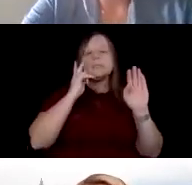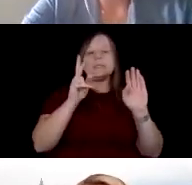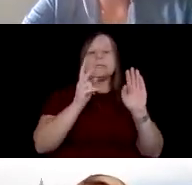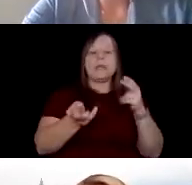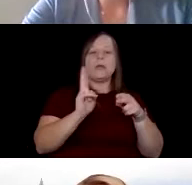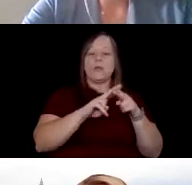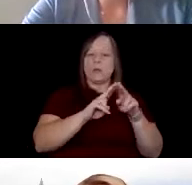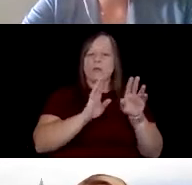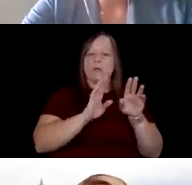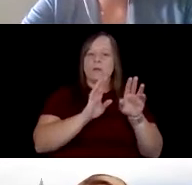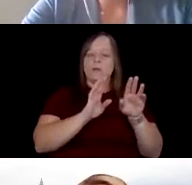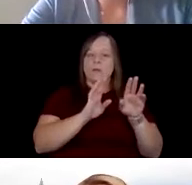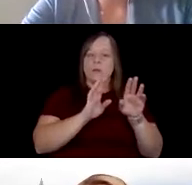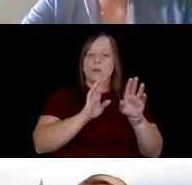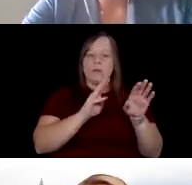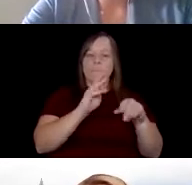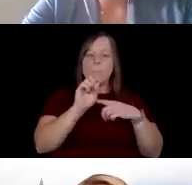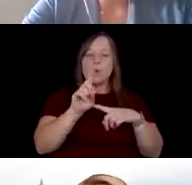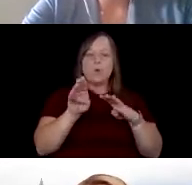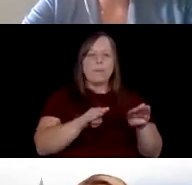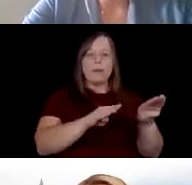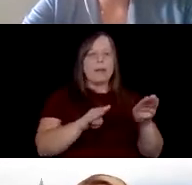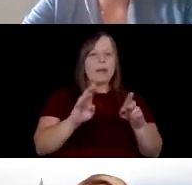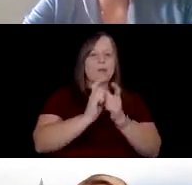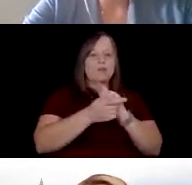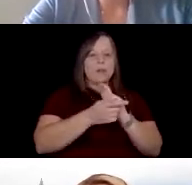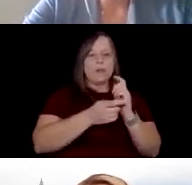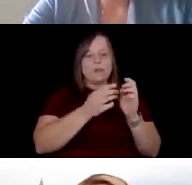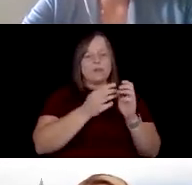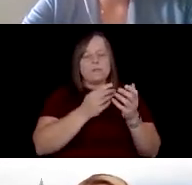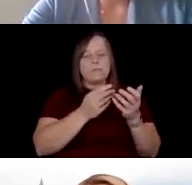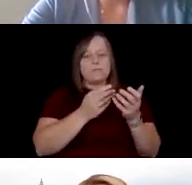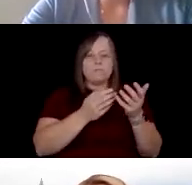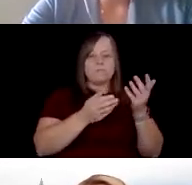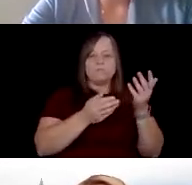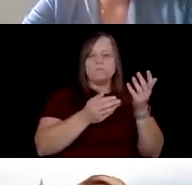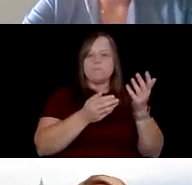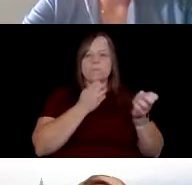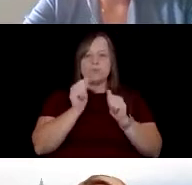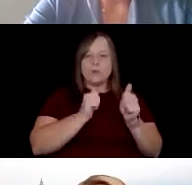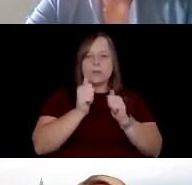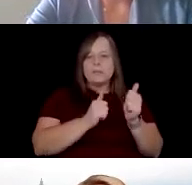in mood and behavioral changes, mood swings, aggression, impulsivity and lower inhibitions